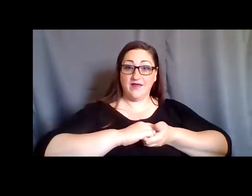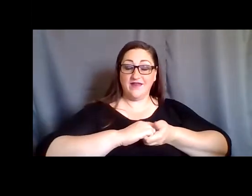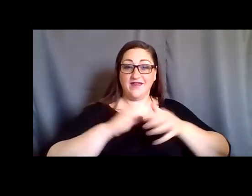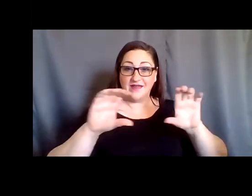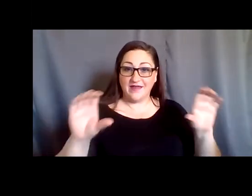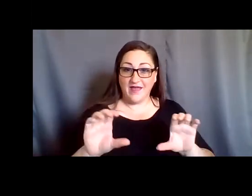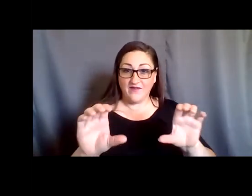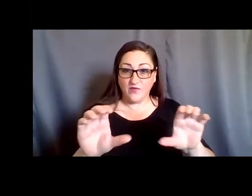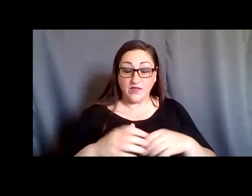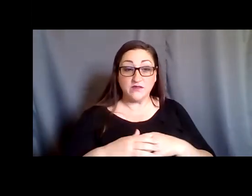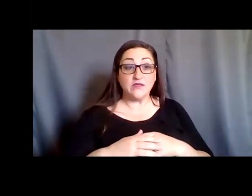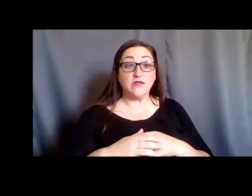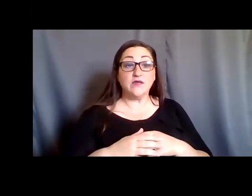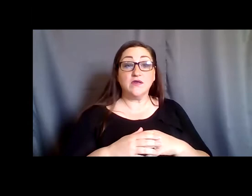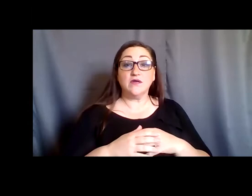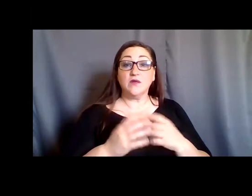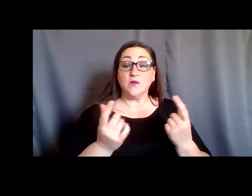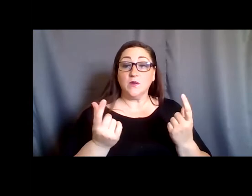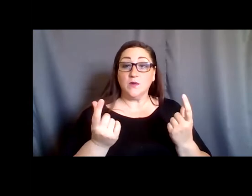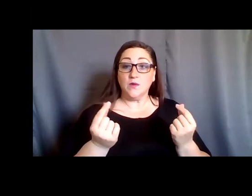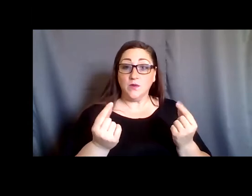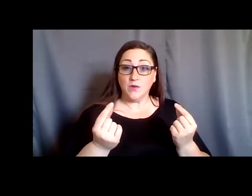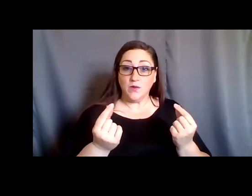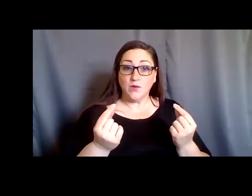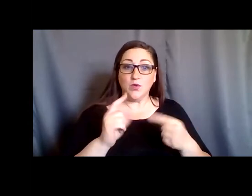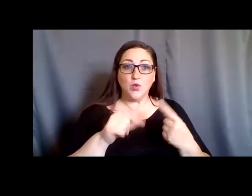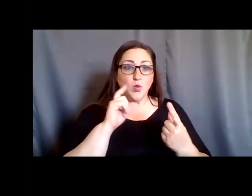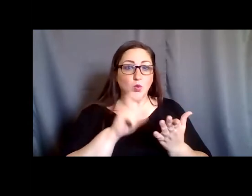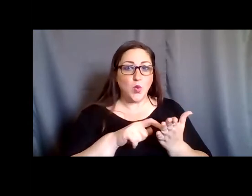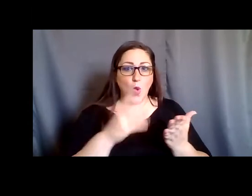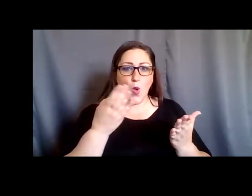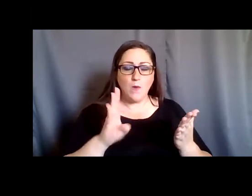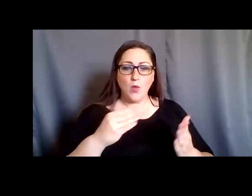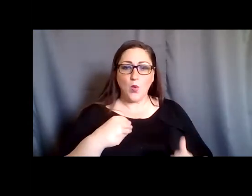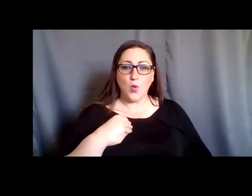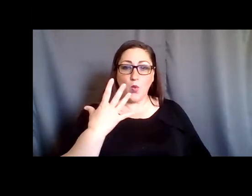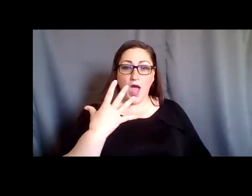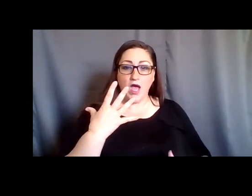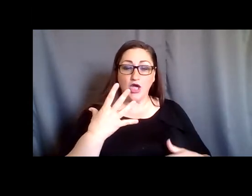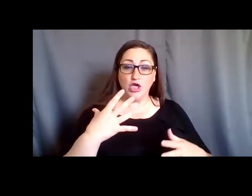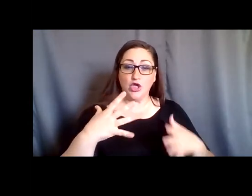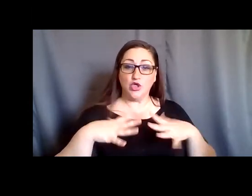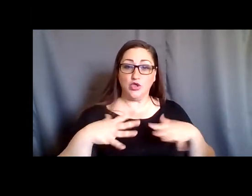a blue-and-white shirt. I’m sitting in my office at the Ford Foundation.